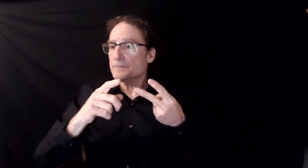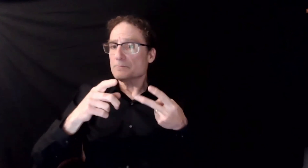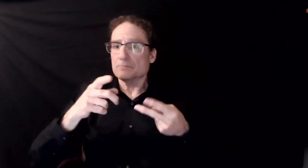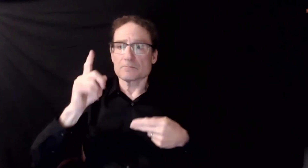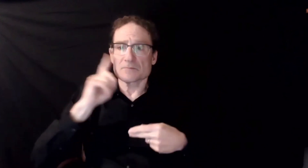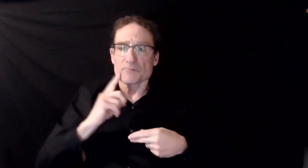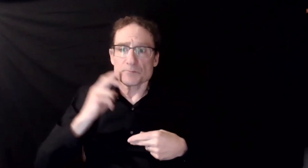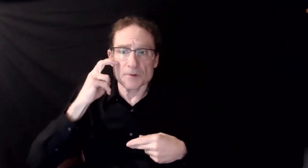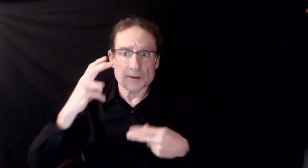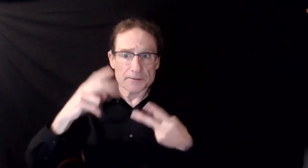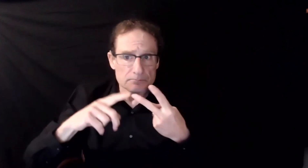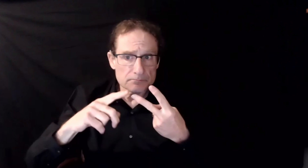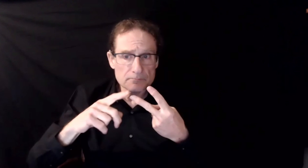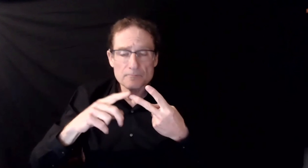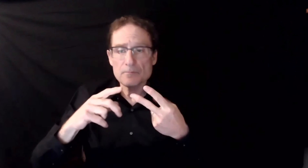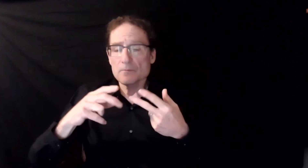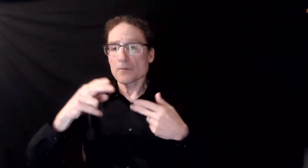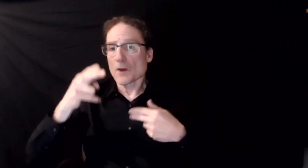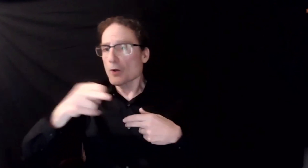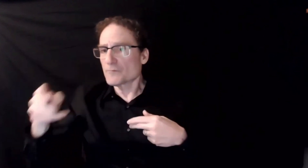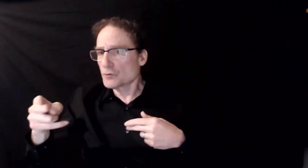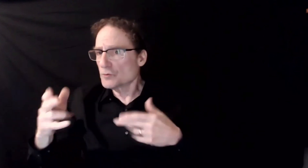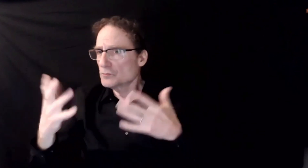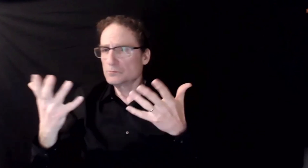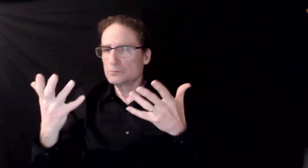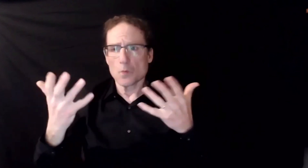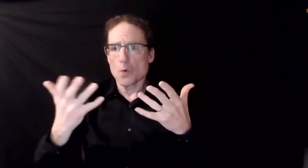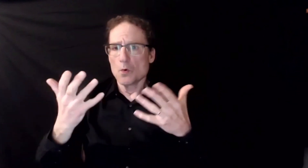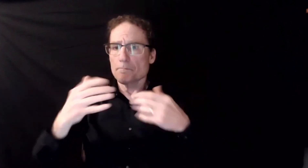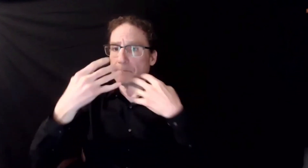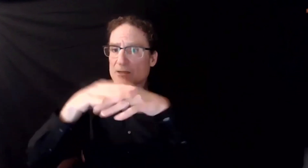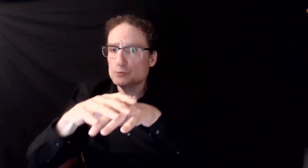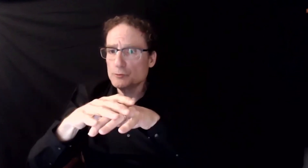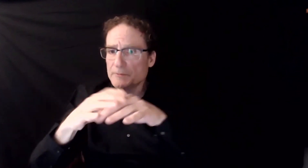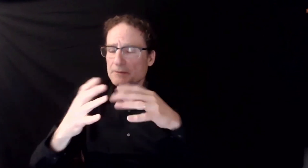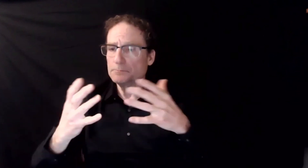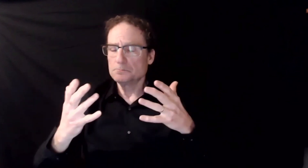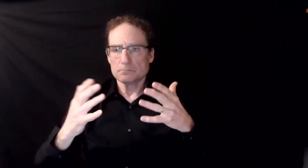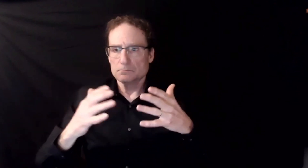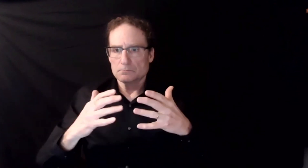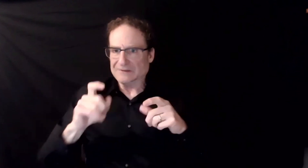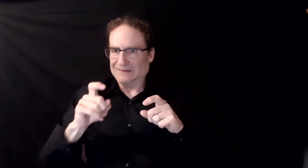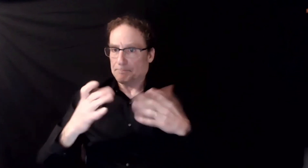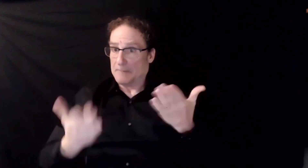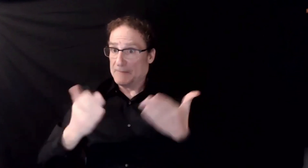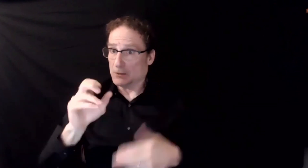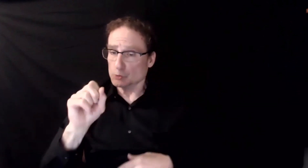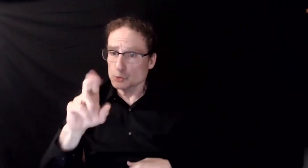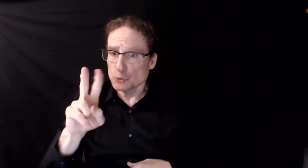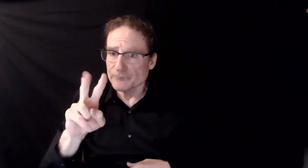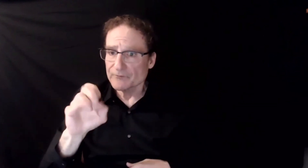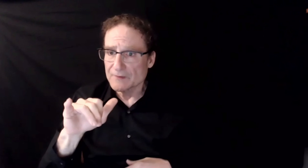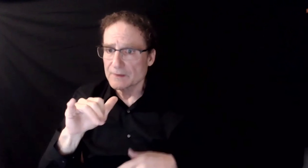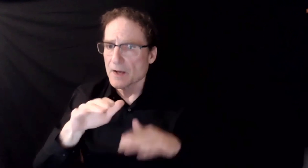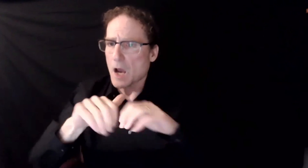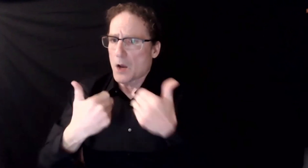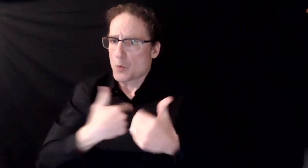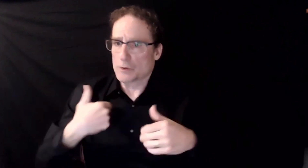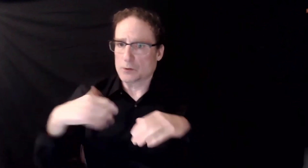and boarding schools being smaller in number? Deafblind individuals, hard of hearing individuals, are they mainstreamed in public school settings?